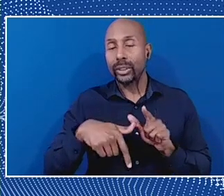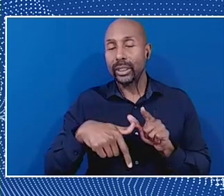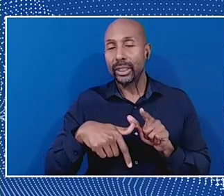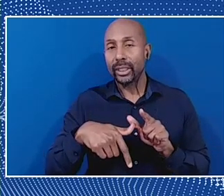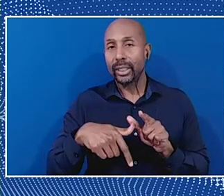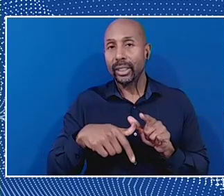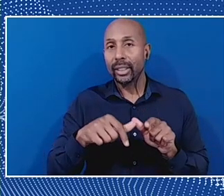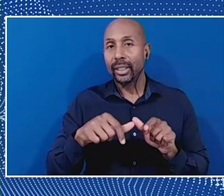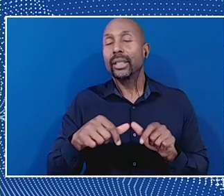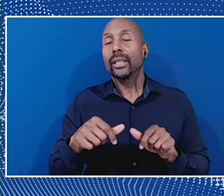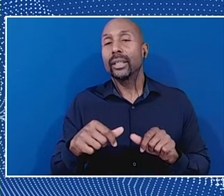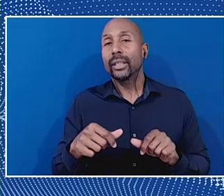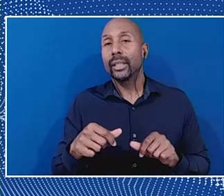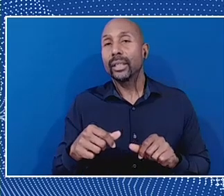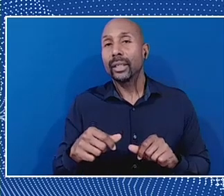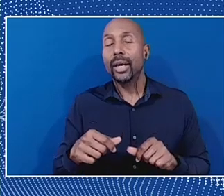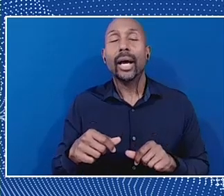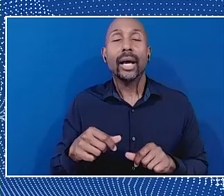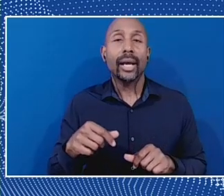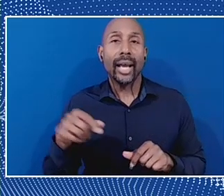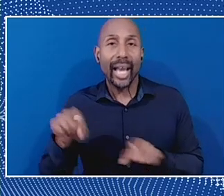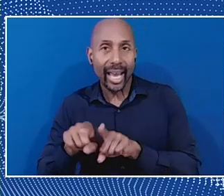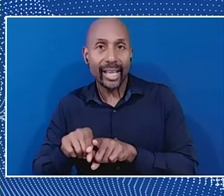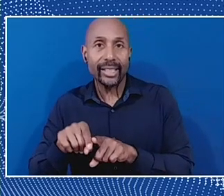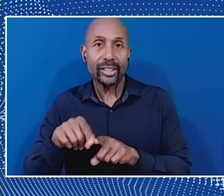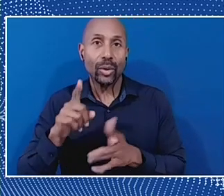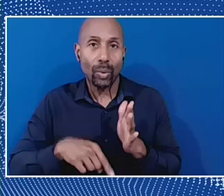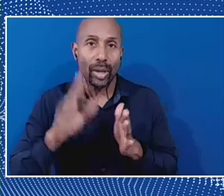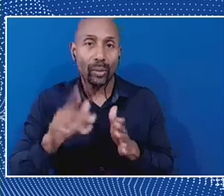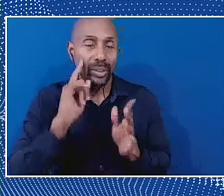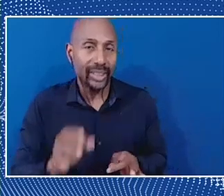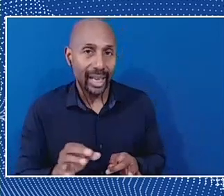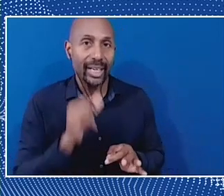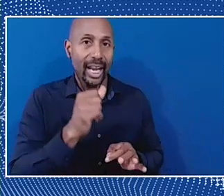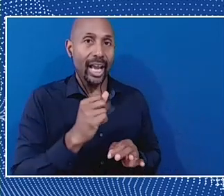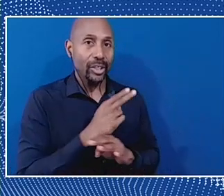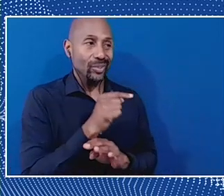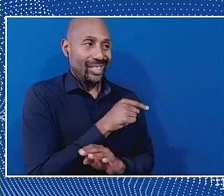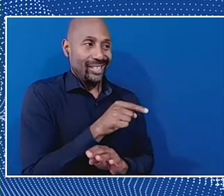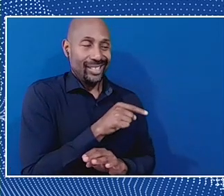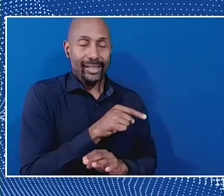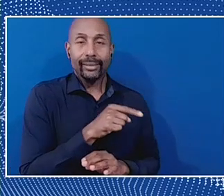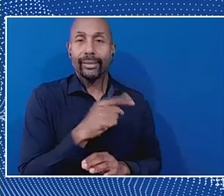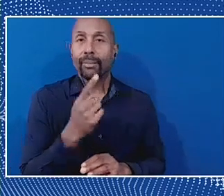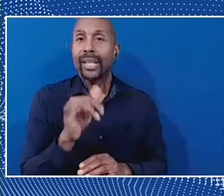or comments on C- paragraph C or D at this time?